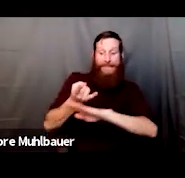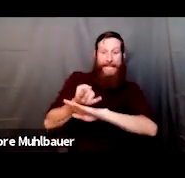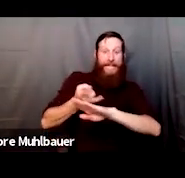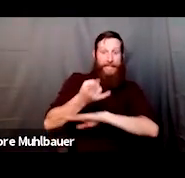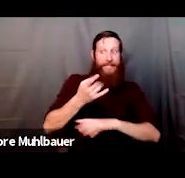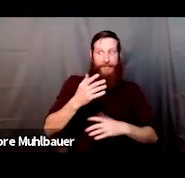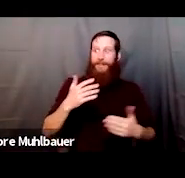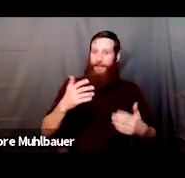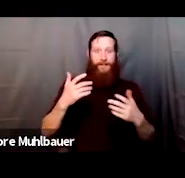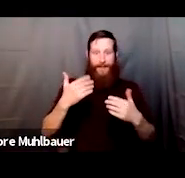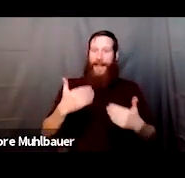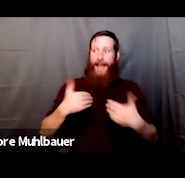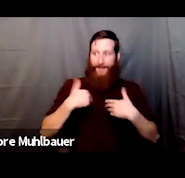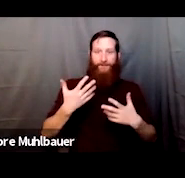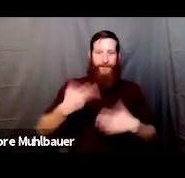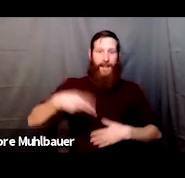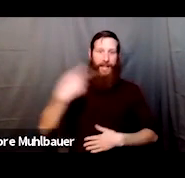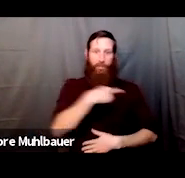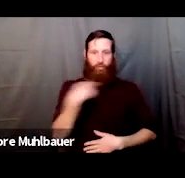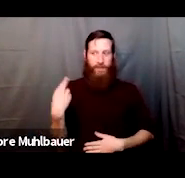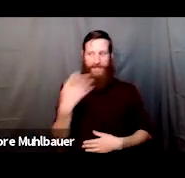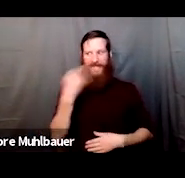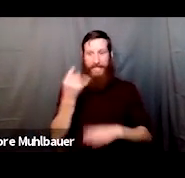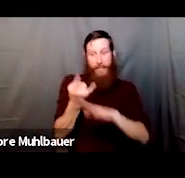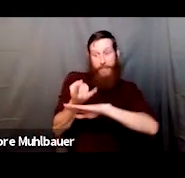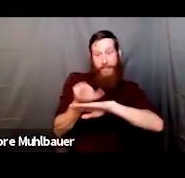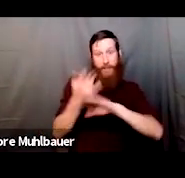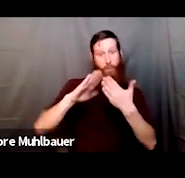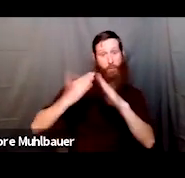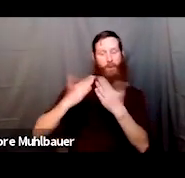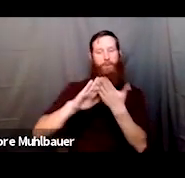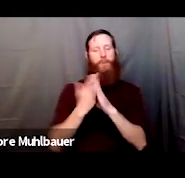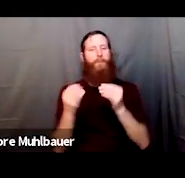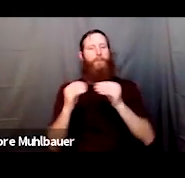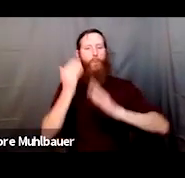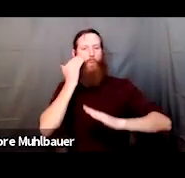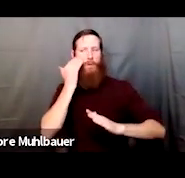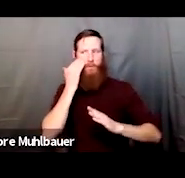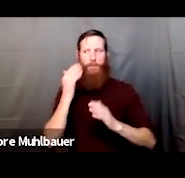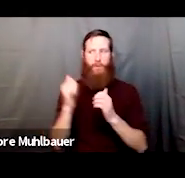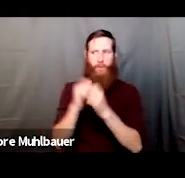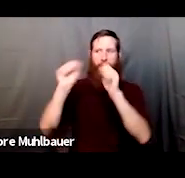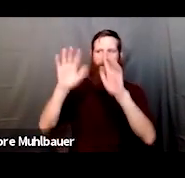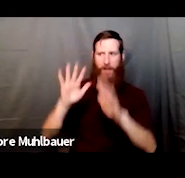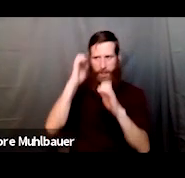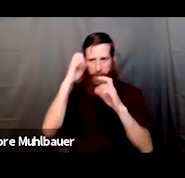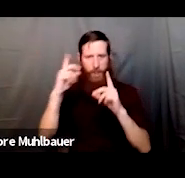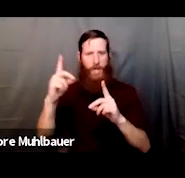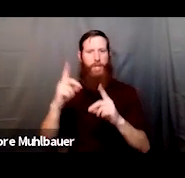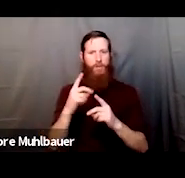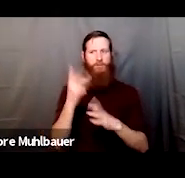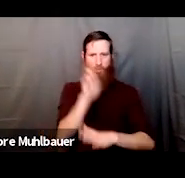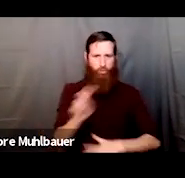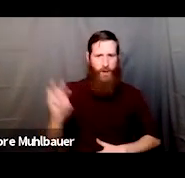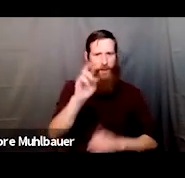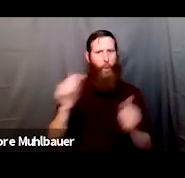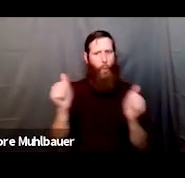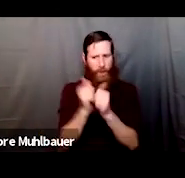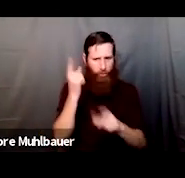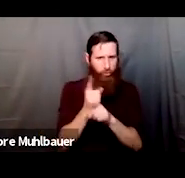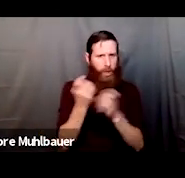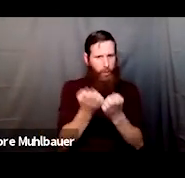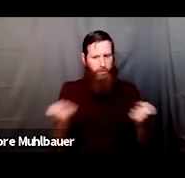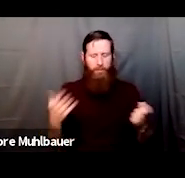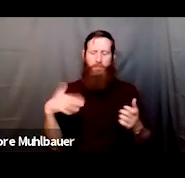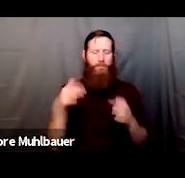I think there is a lot of awareness in the sled community, that having avalanche education and travelling with the correct gear is super important.